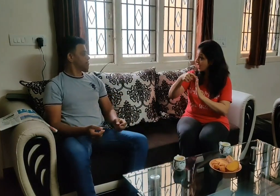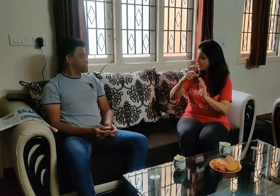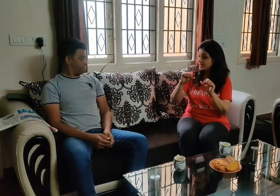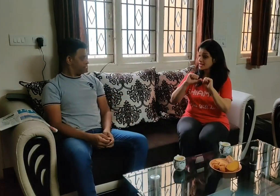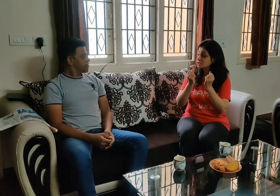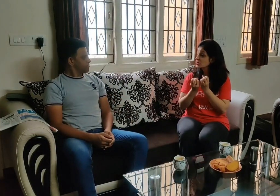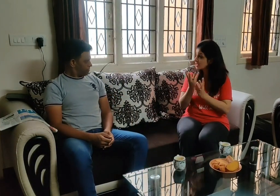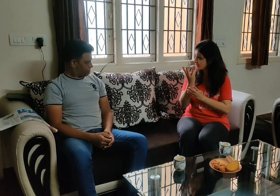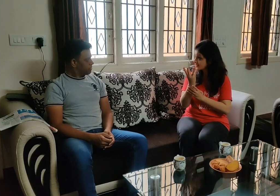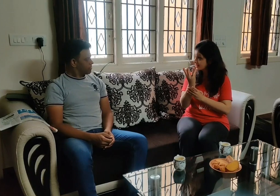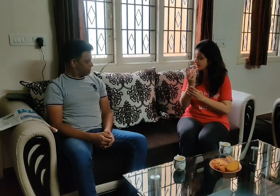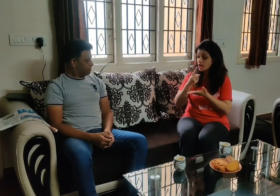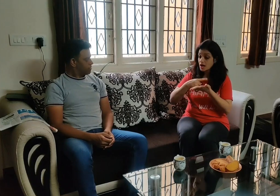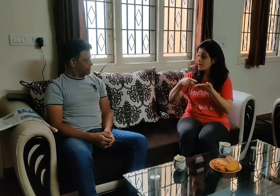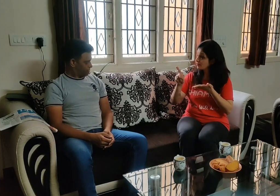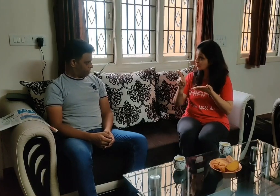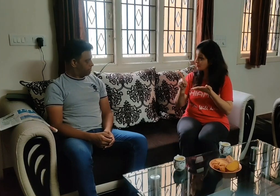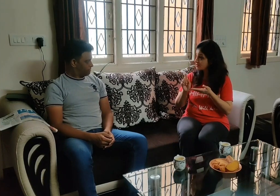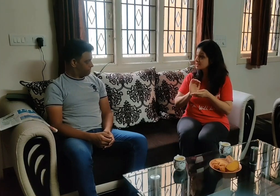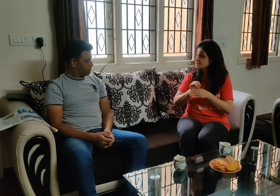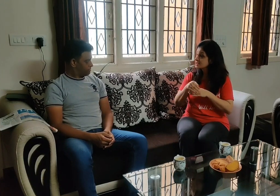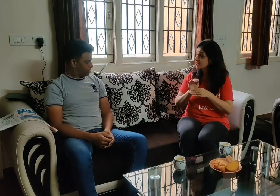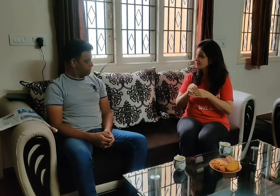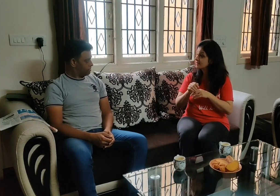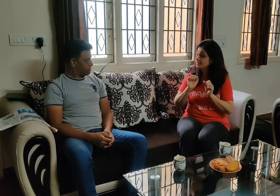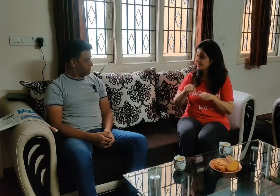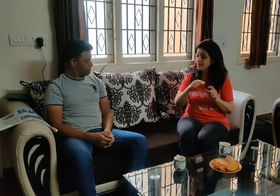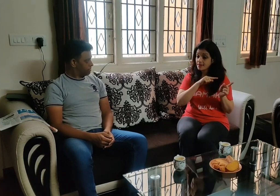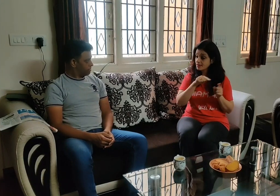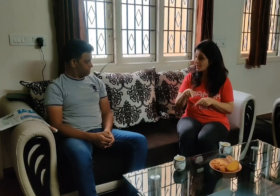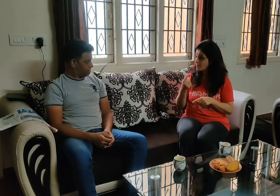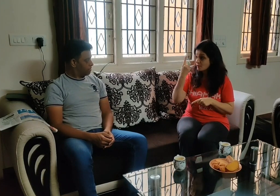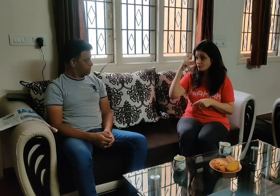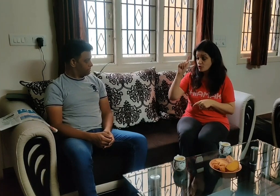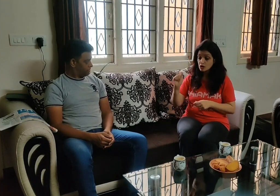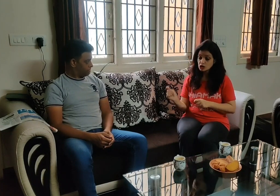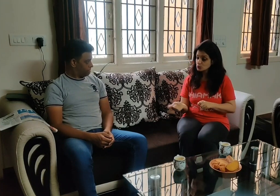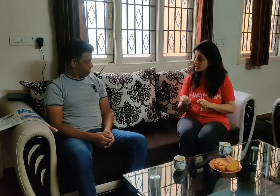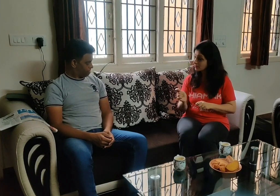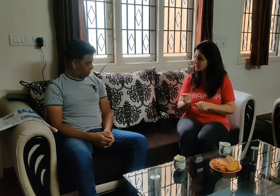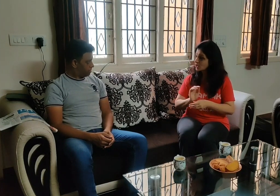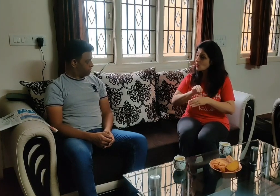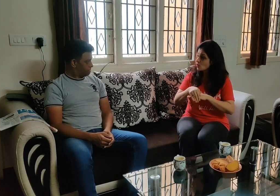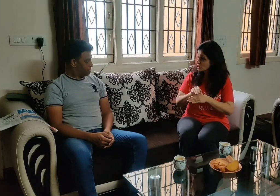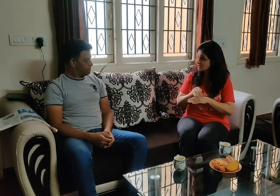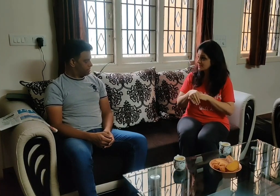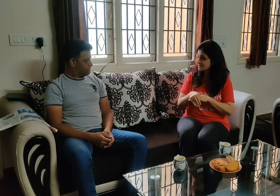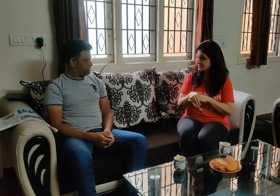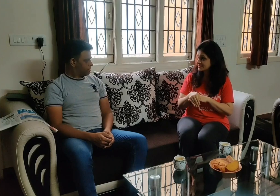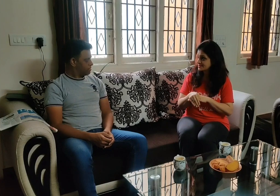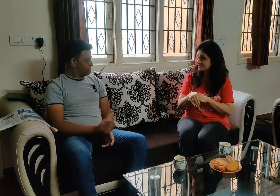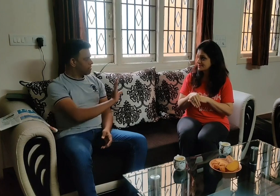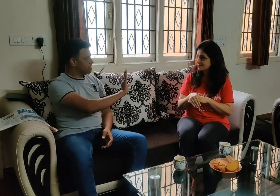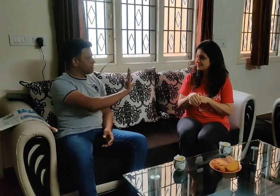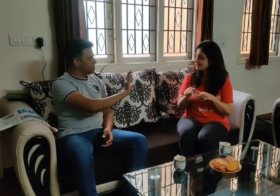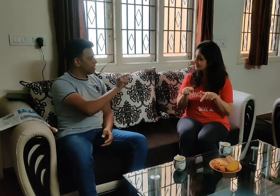Flat Association had approved that maid can come here to clean our home